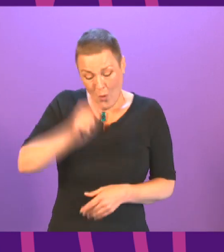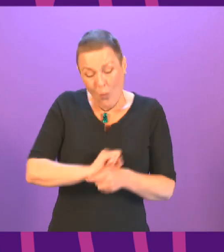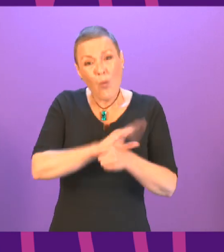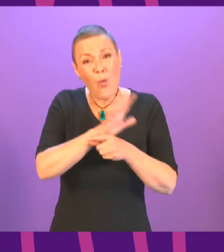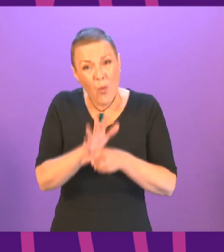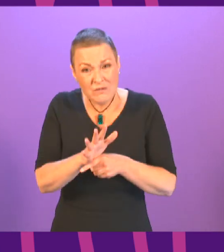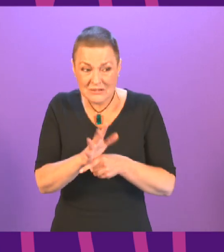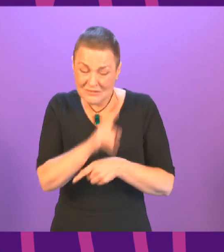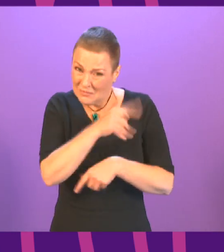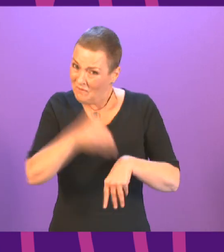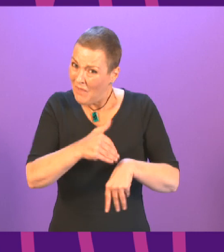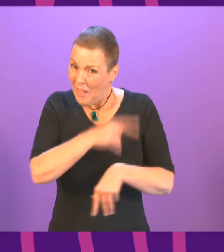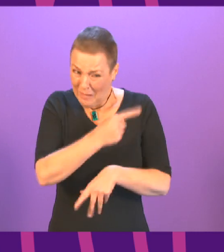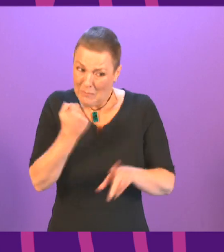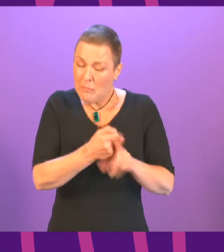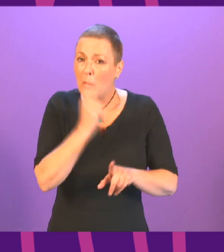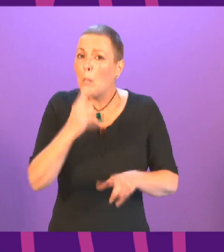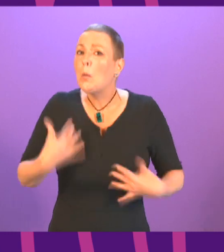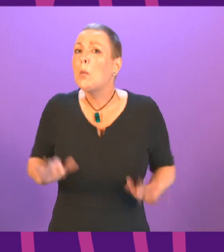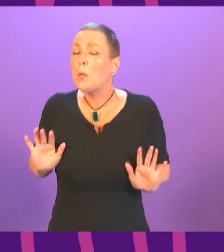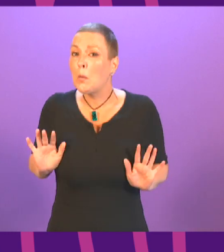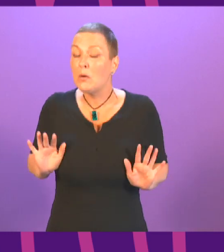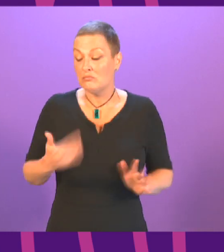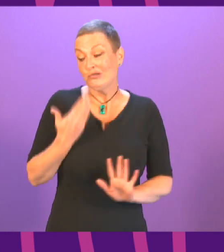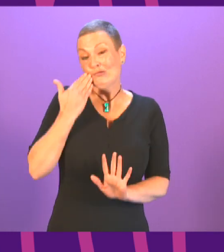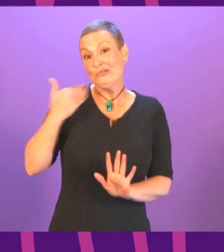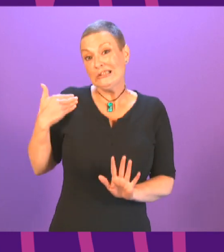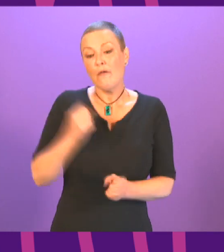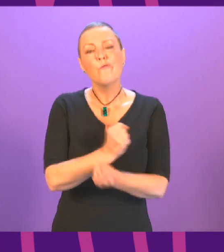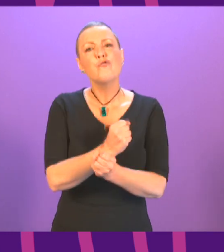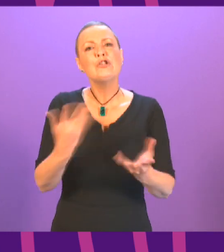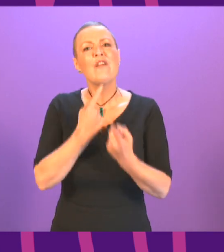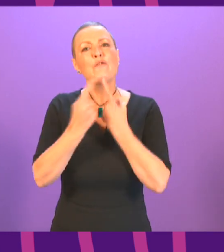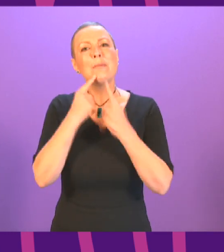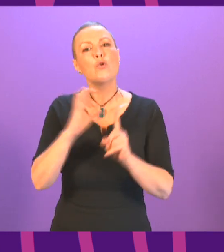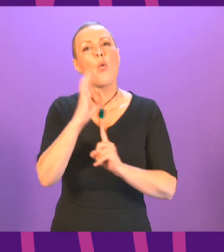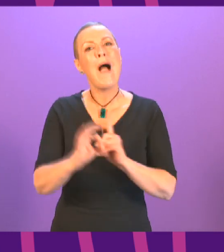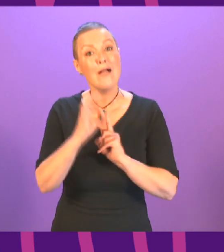the Covid-19 pandemic has taken on them. Recent freedom of information inquiries by Scottish